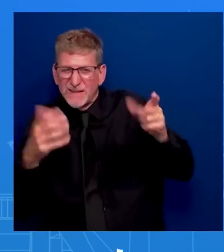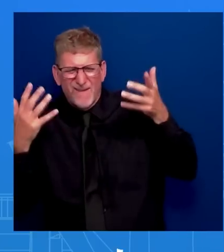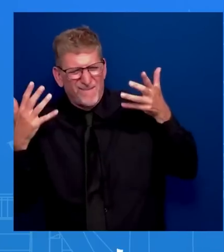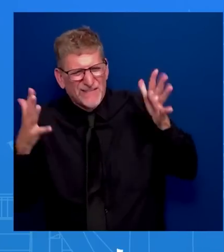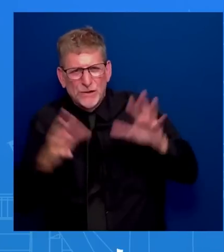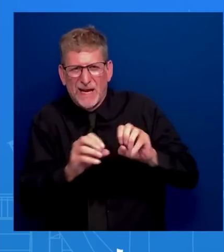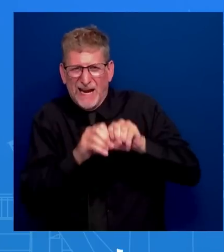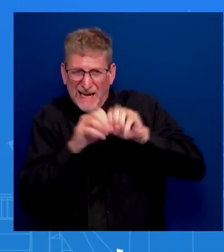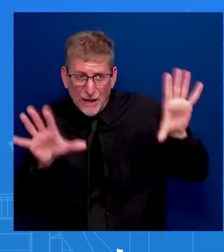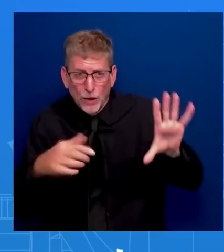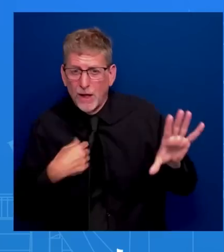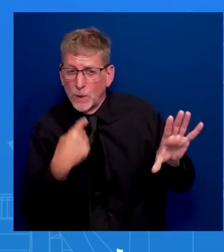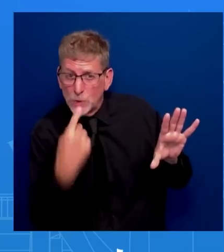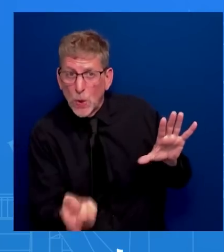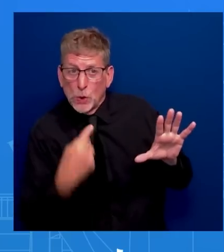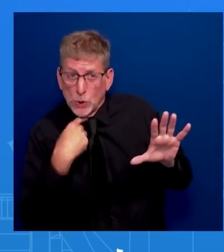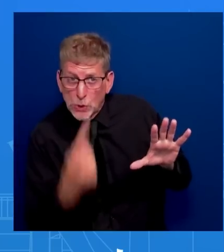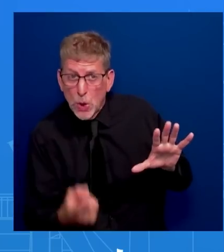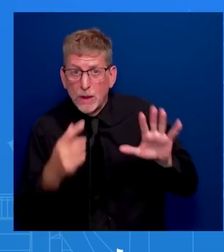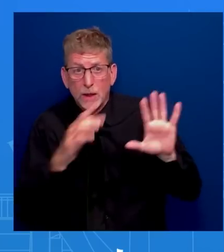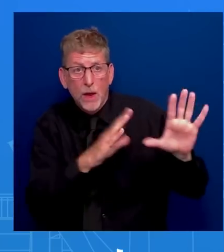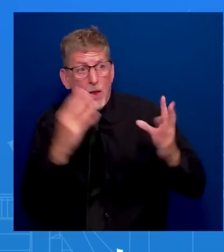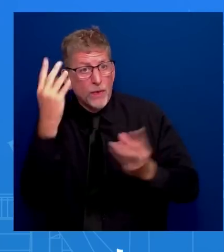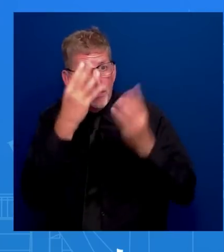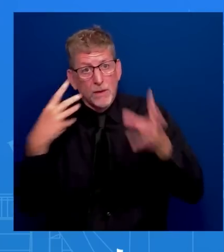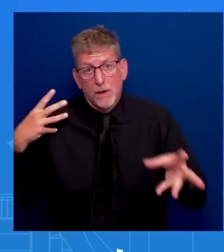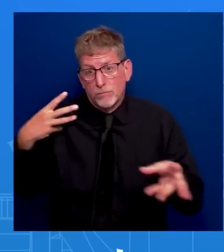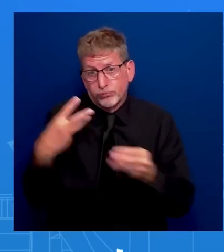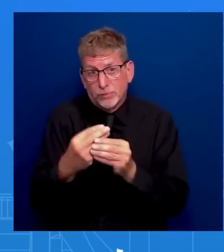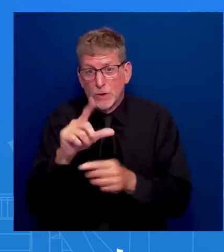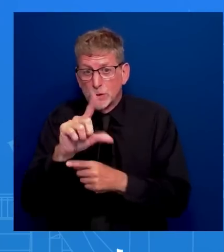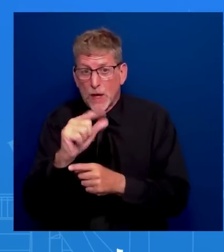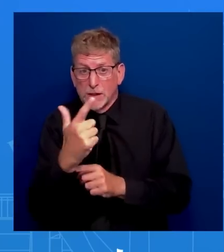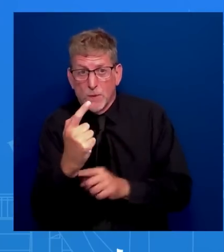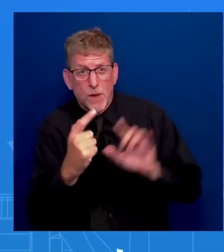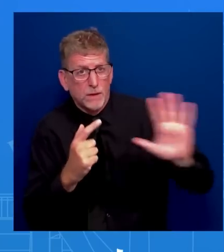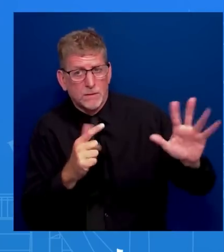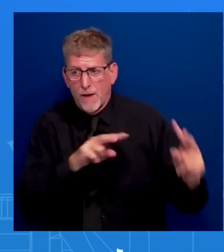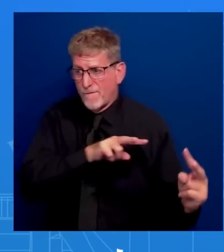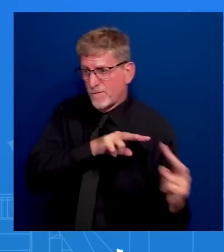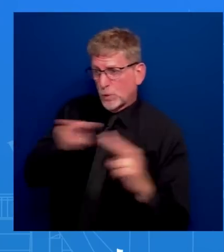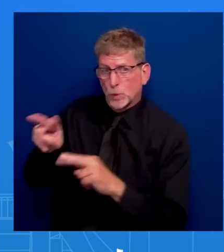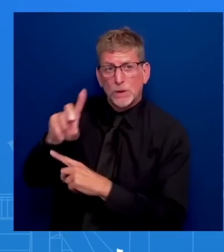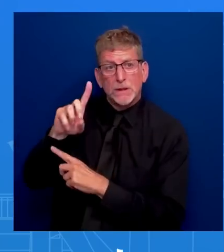in 2021, about how he saw the Department of Justice. And I'm just going to leave it there.